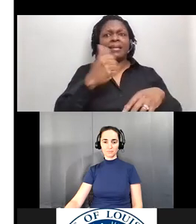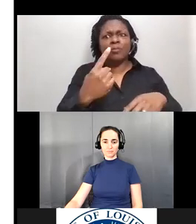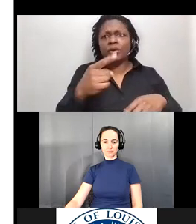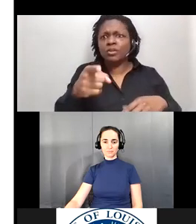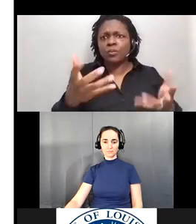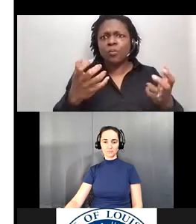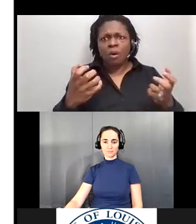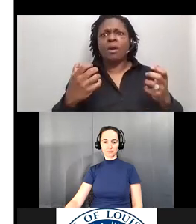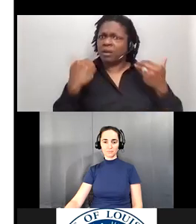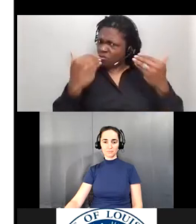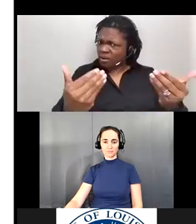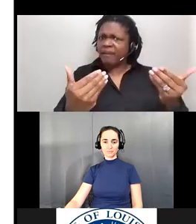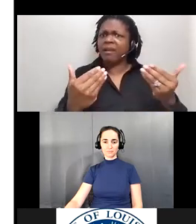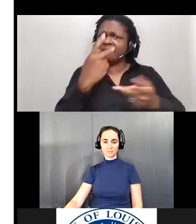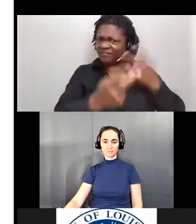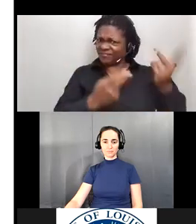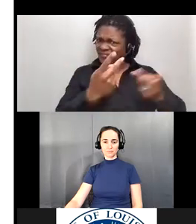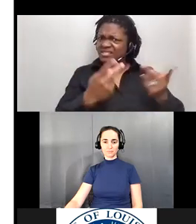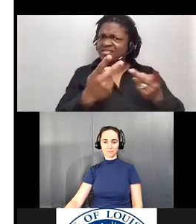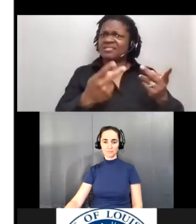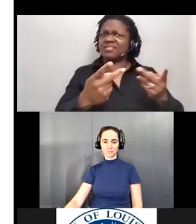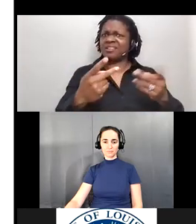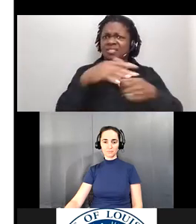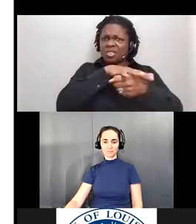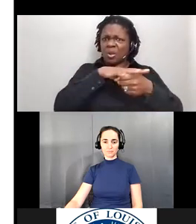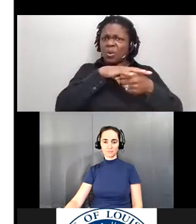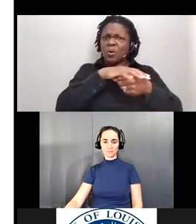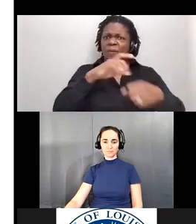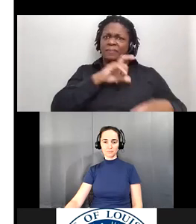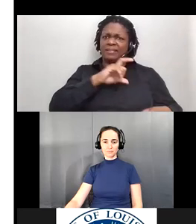to the local PD I mean I, you know, people always say well that's for children to do